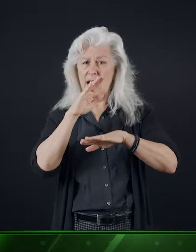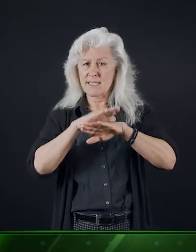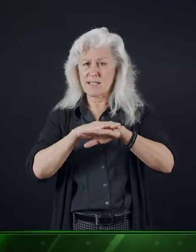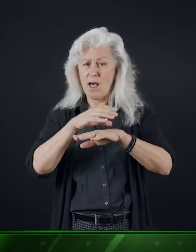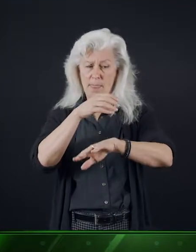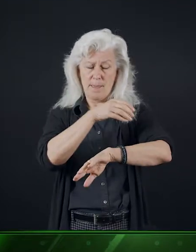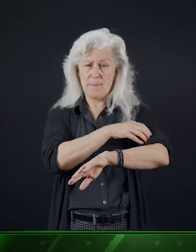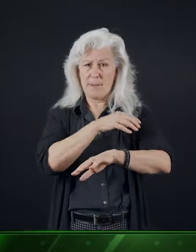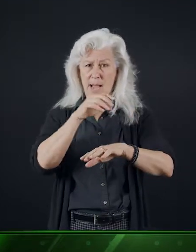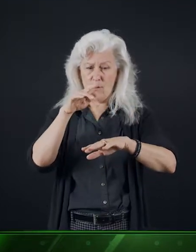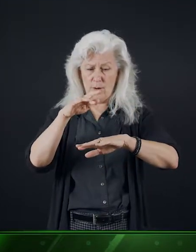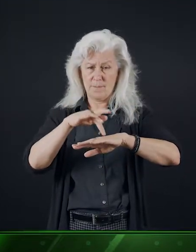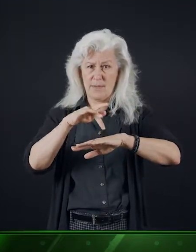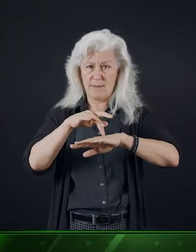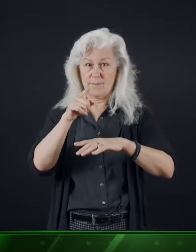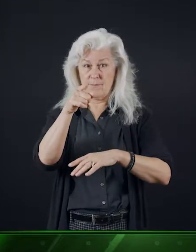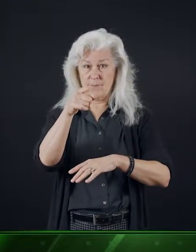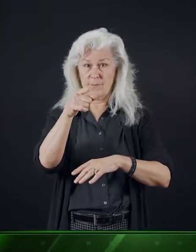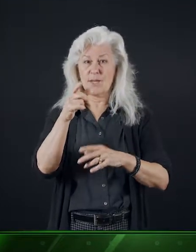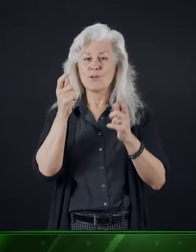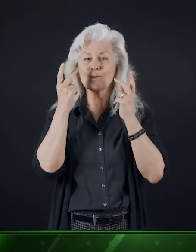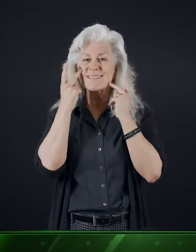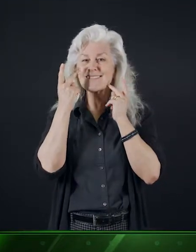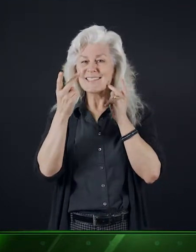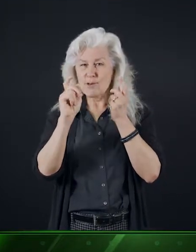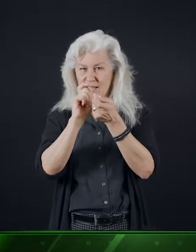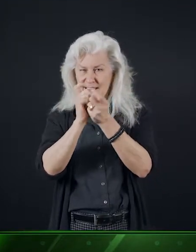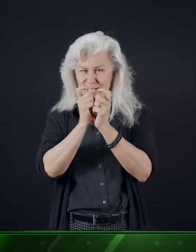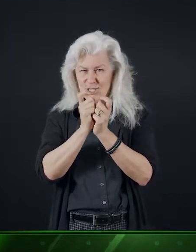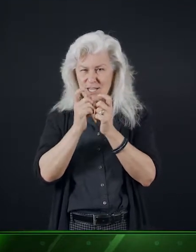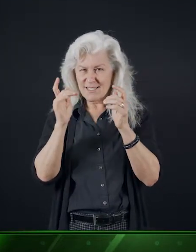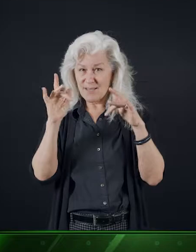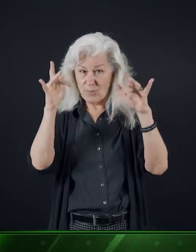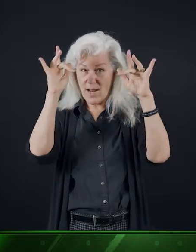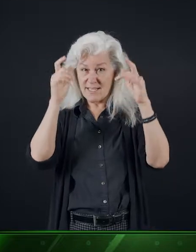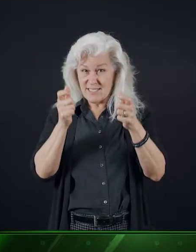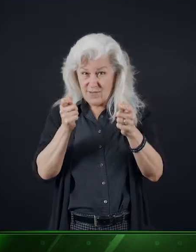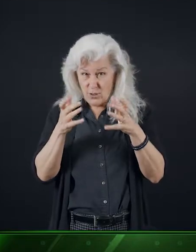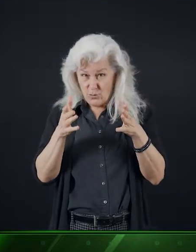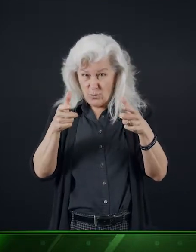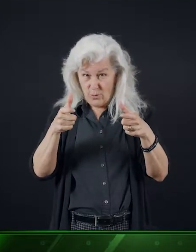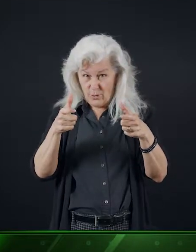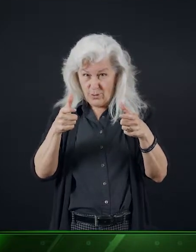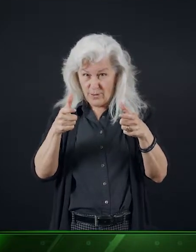So if we go into here, you'll see that you can adjust the brightness of your controller, you can set it pretty dim,